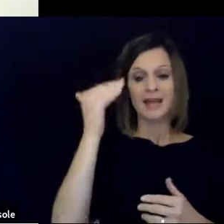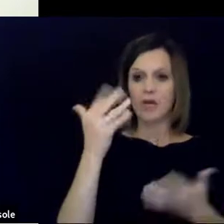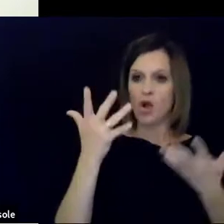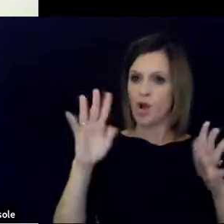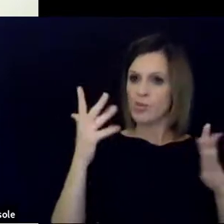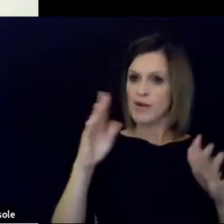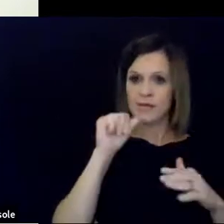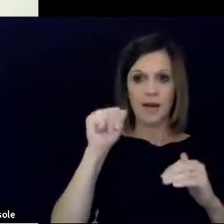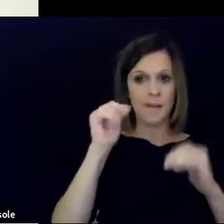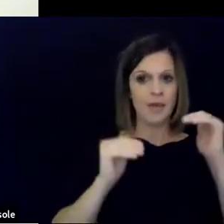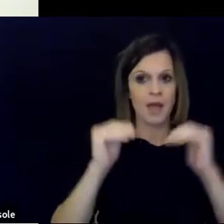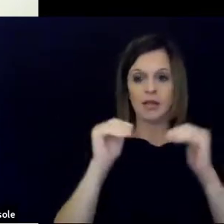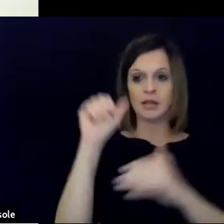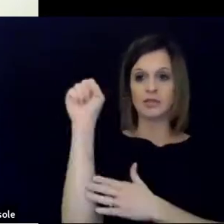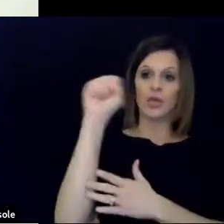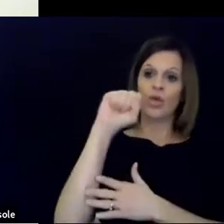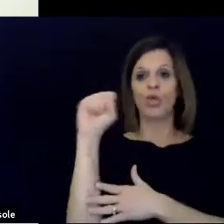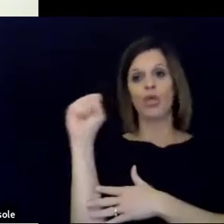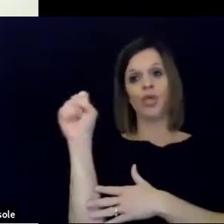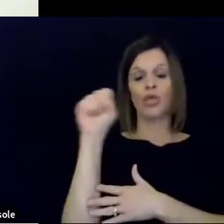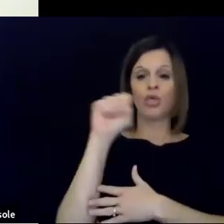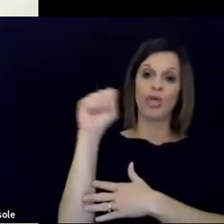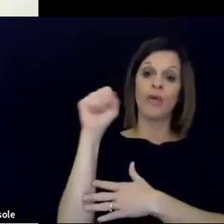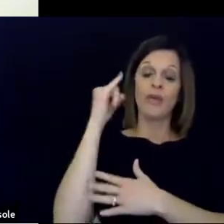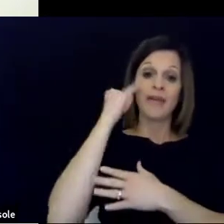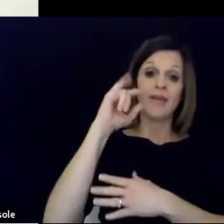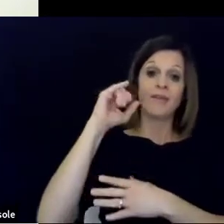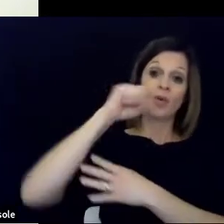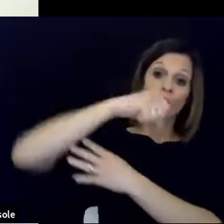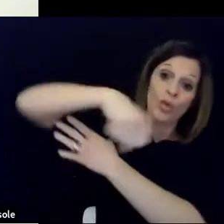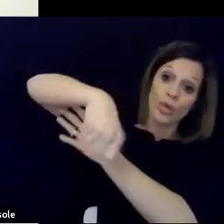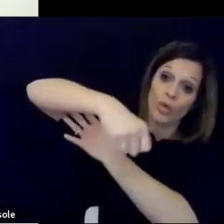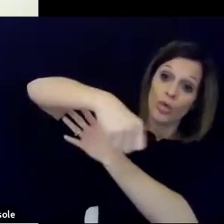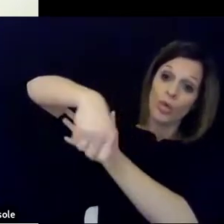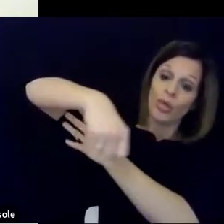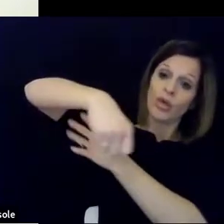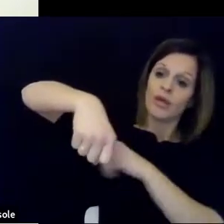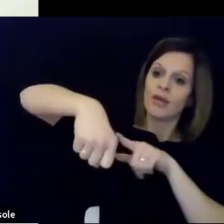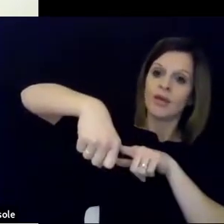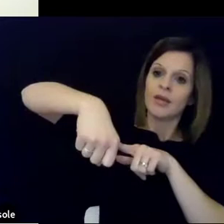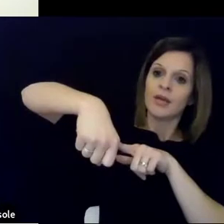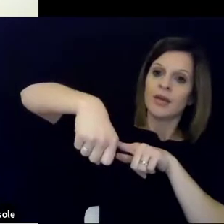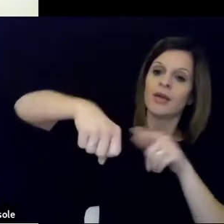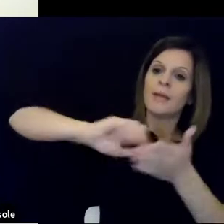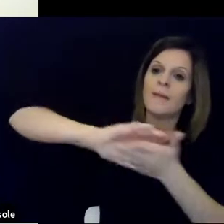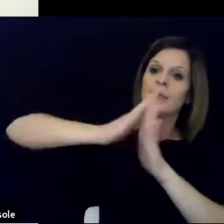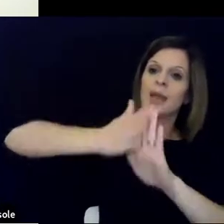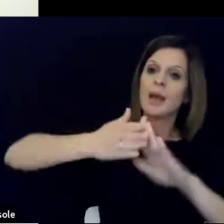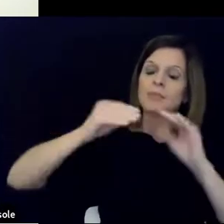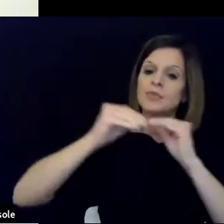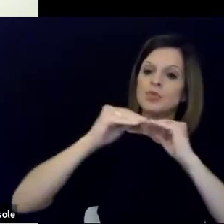if you hang upside down, your head becomes much more stable. You can try it now 'cause I can't see you anyway.